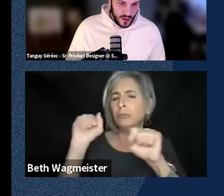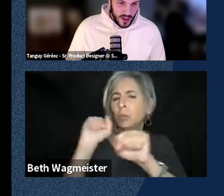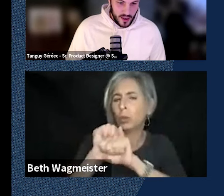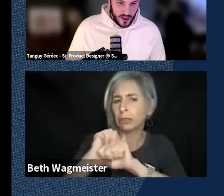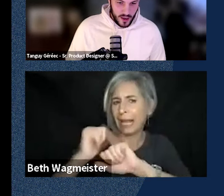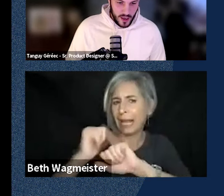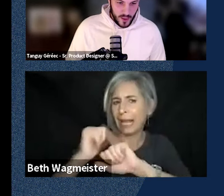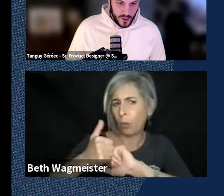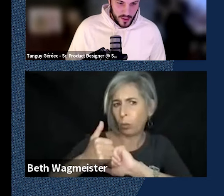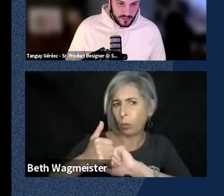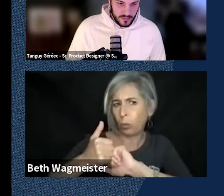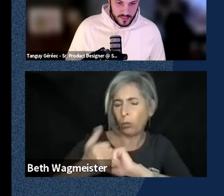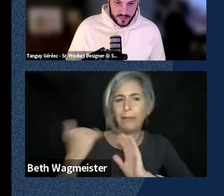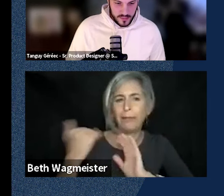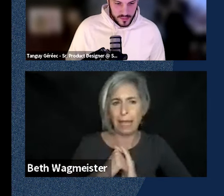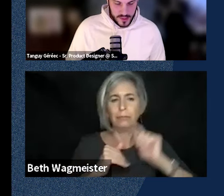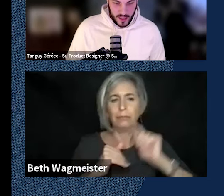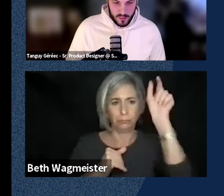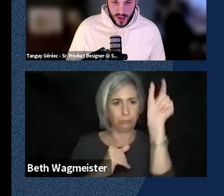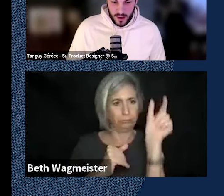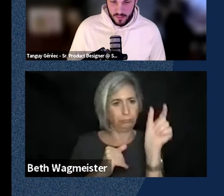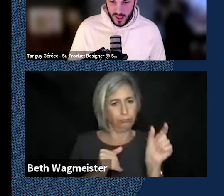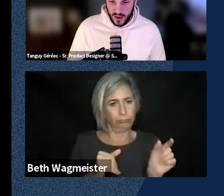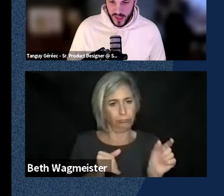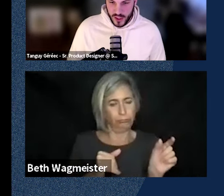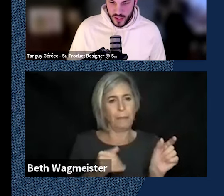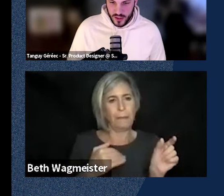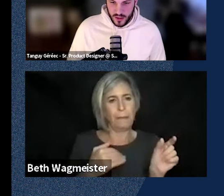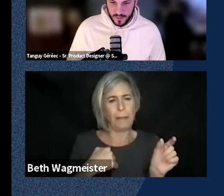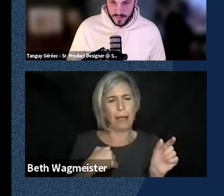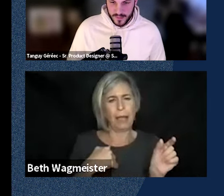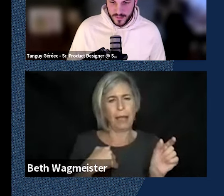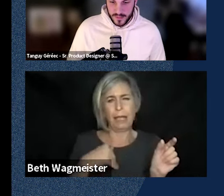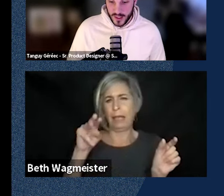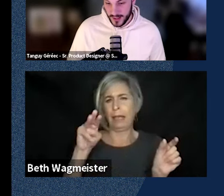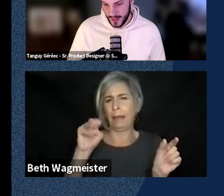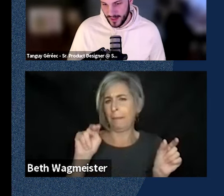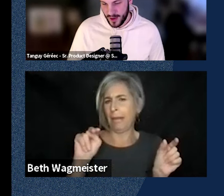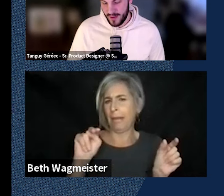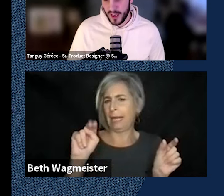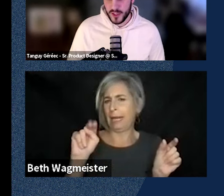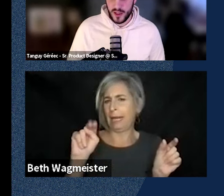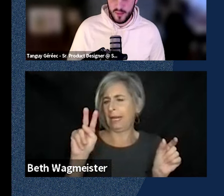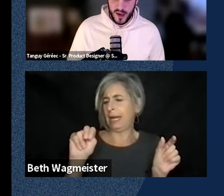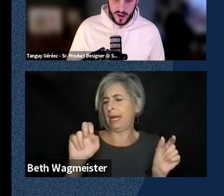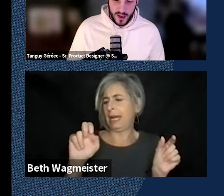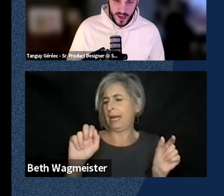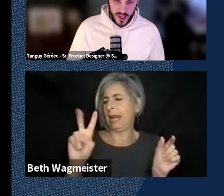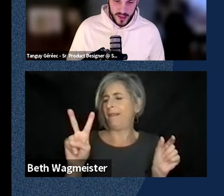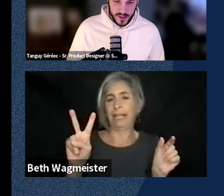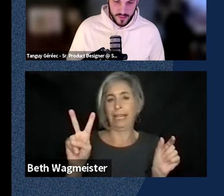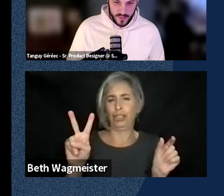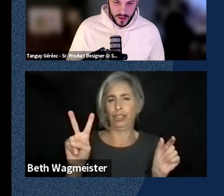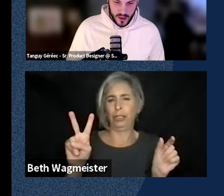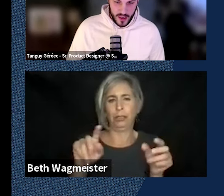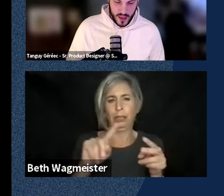So again, I will take my main navigation, select the navigation landmark, and add it.